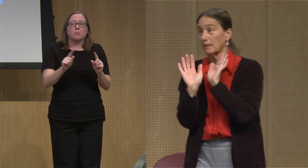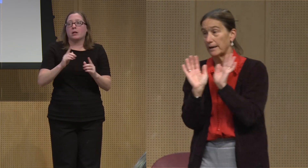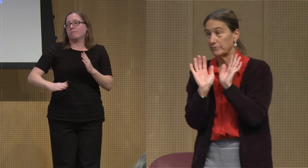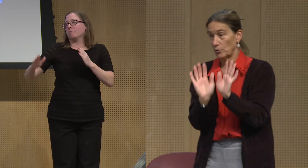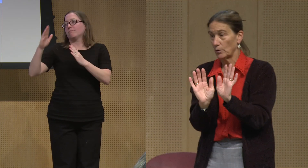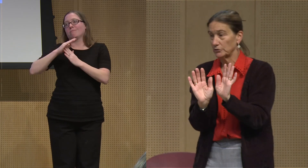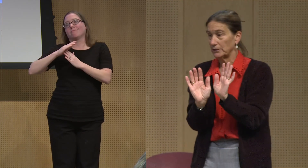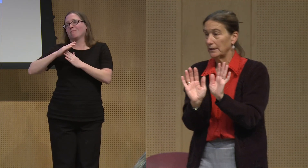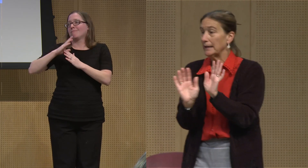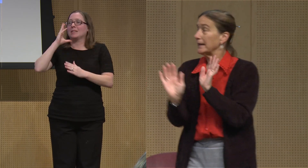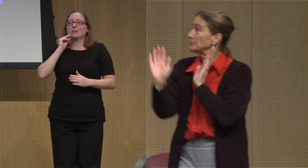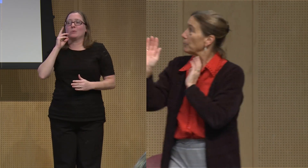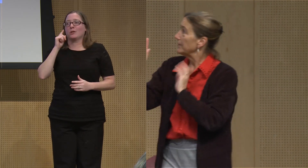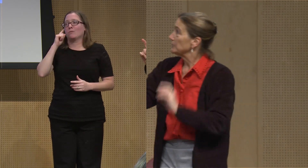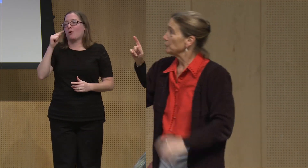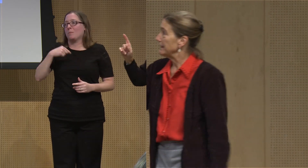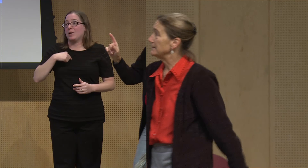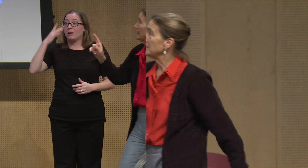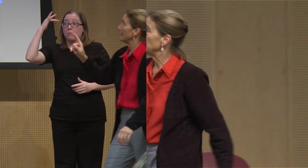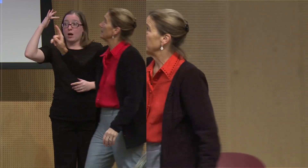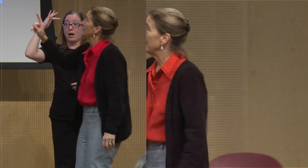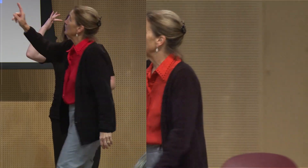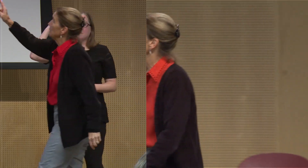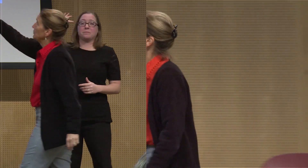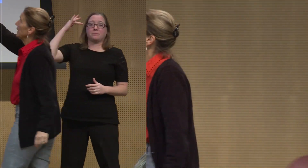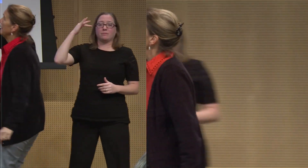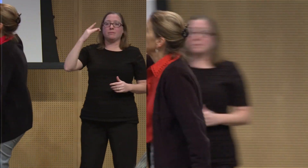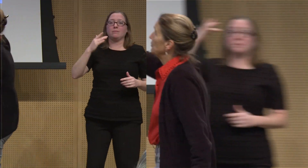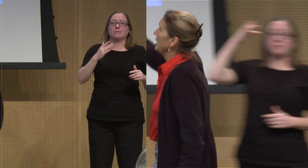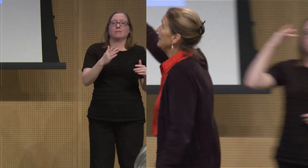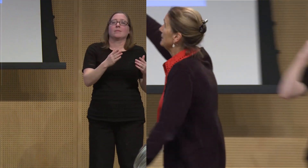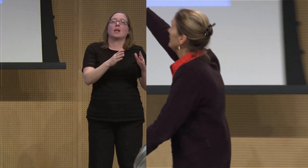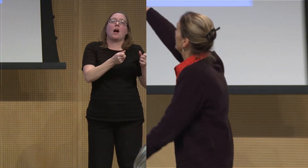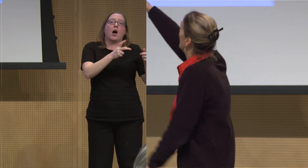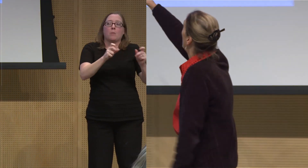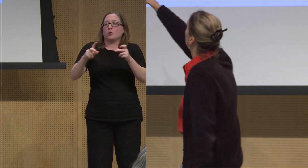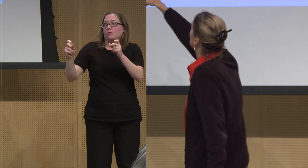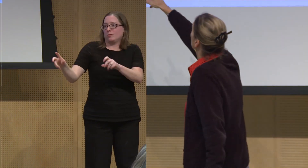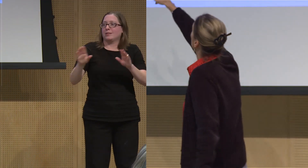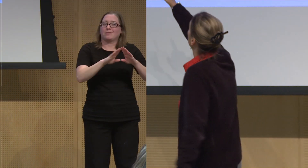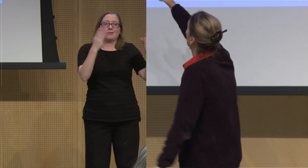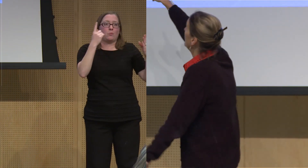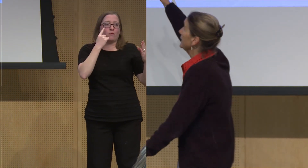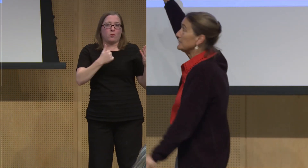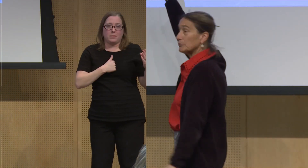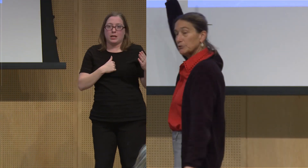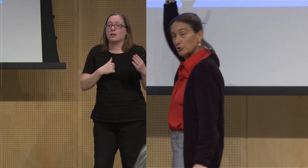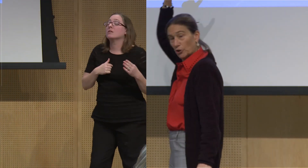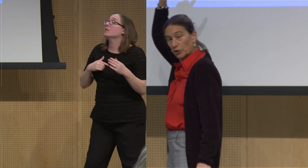OF DOORS BECAUSE THIS TRANSITION HERE BETWEEN LEAVING THE HOSPITAL AND GOING INTO RESEARCH WAS